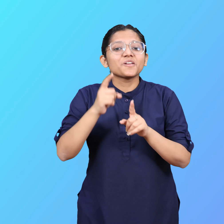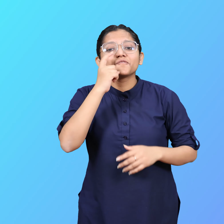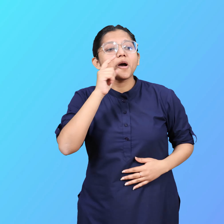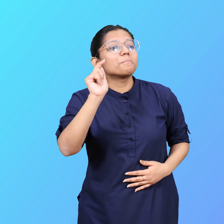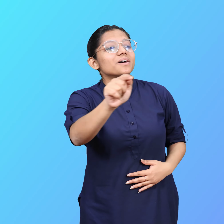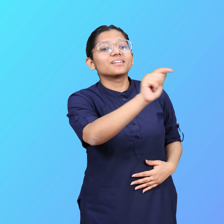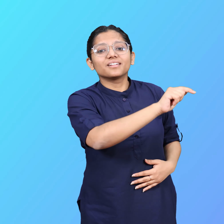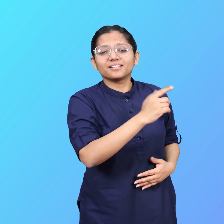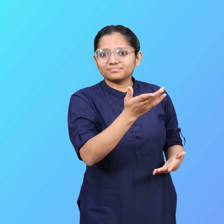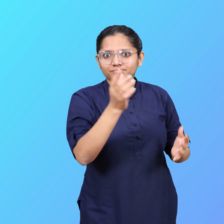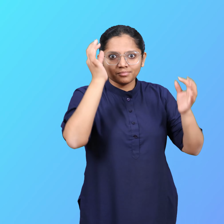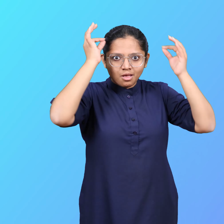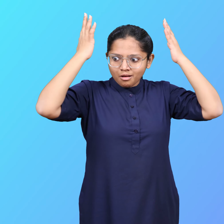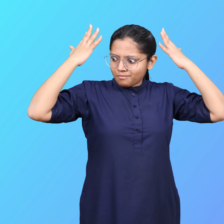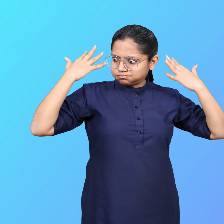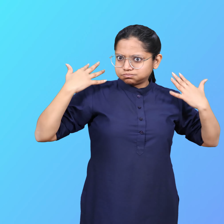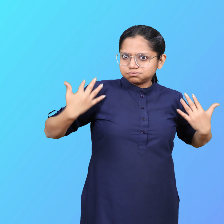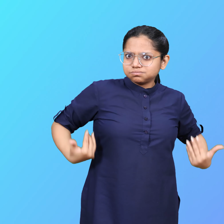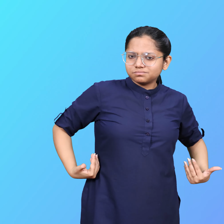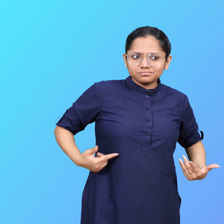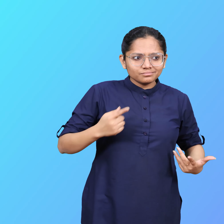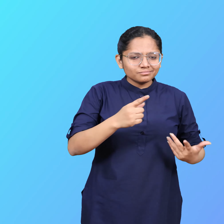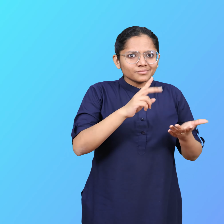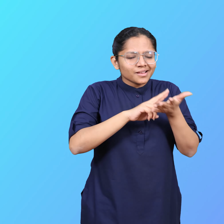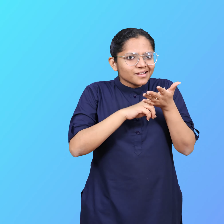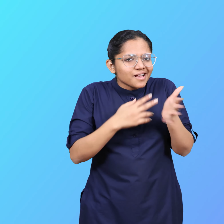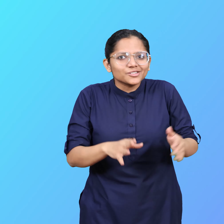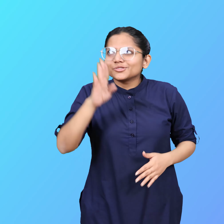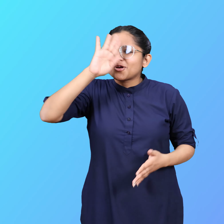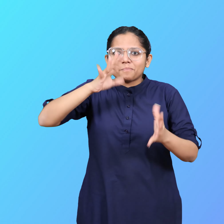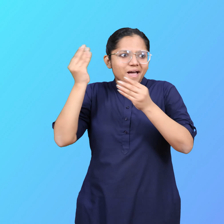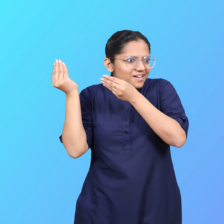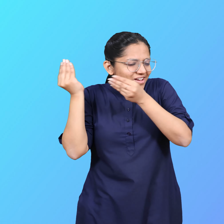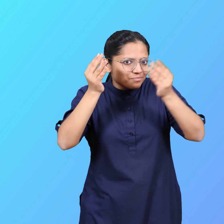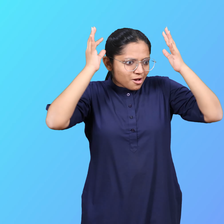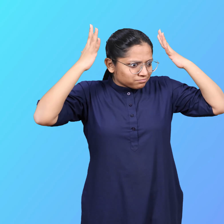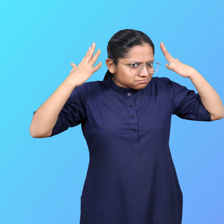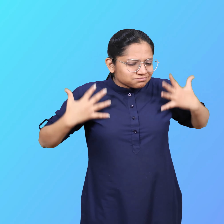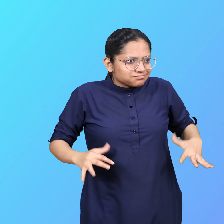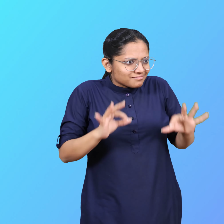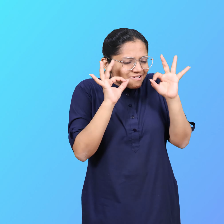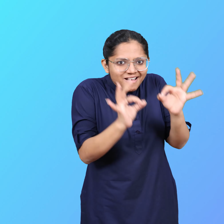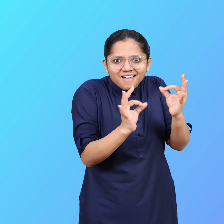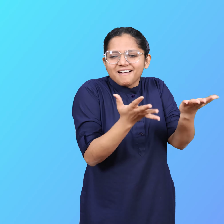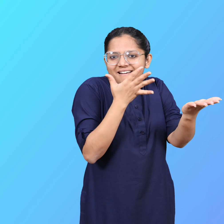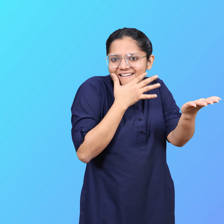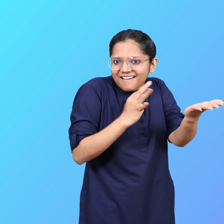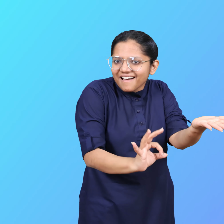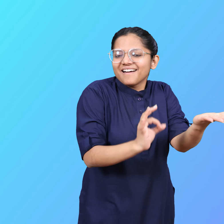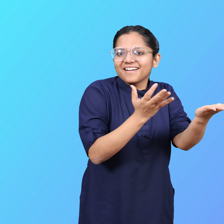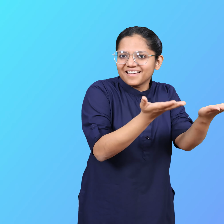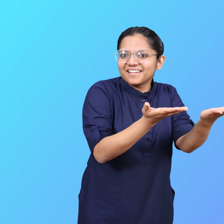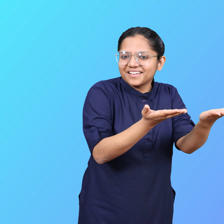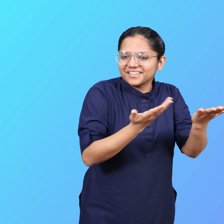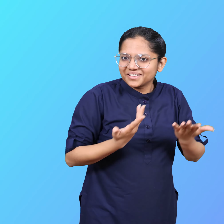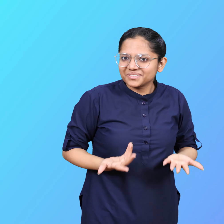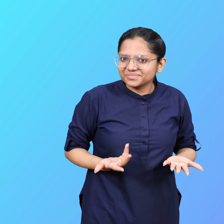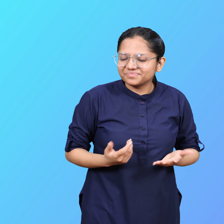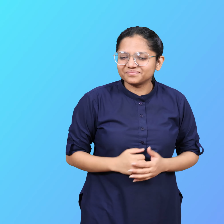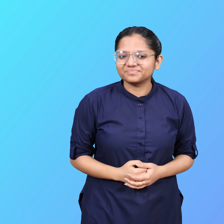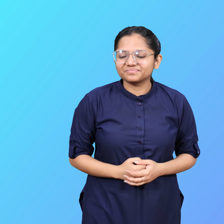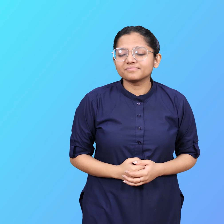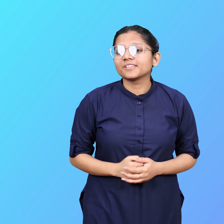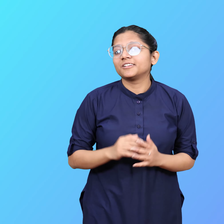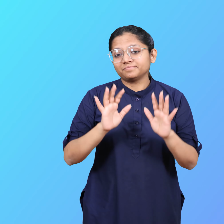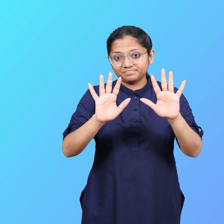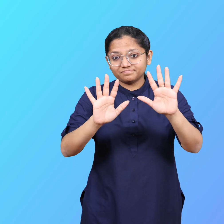But wearing long hair is a woman’s honour. It is the “covering” that has already been given to her.